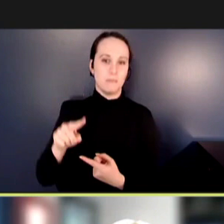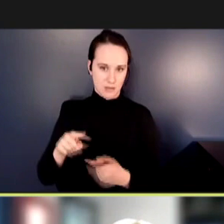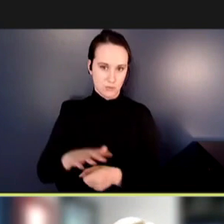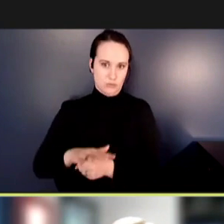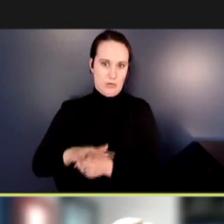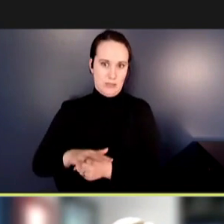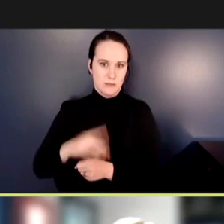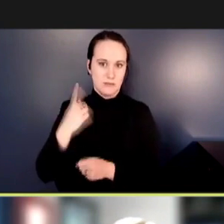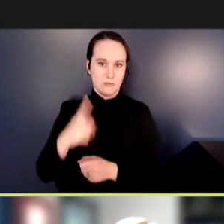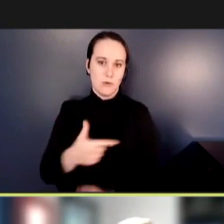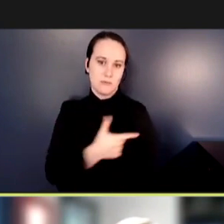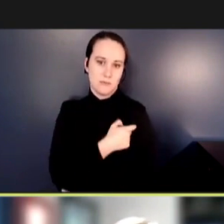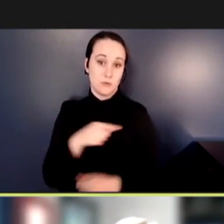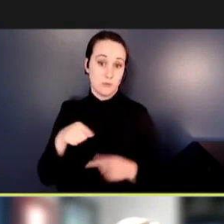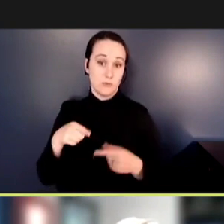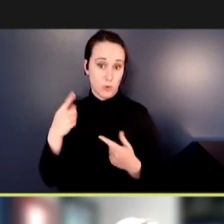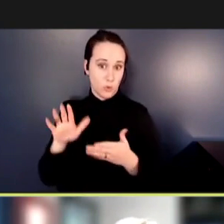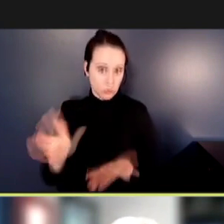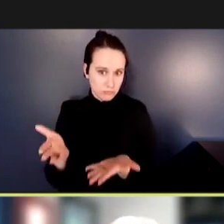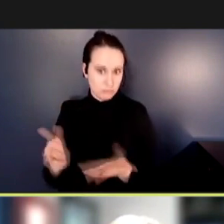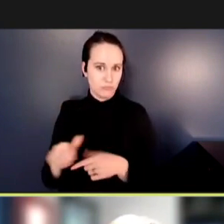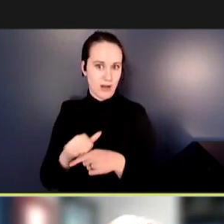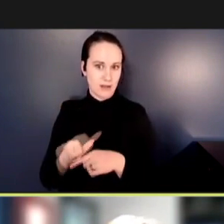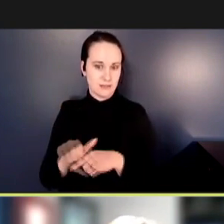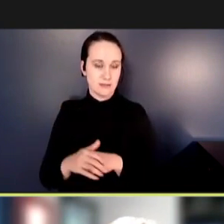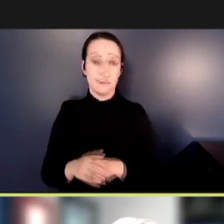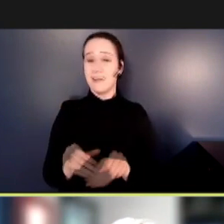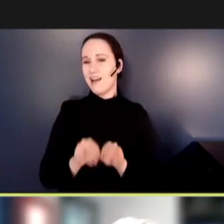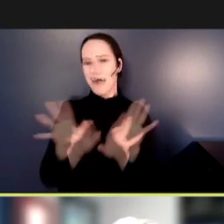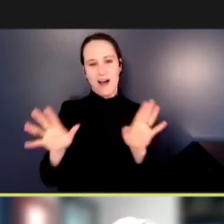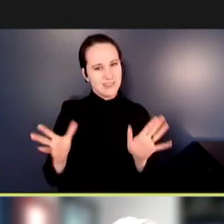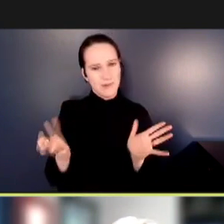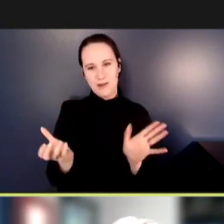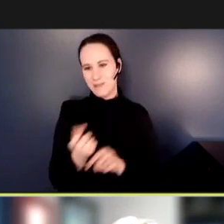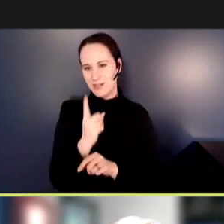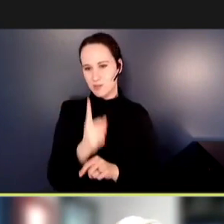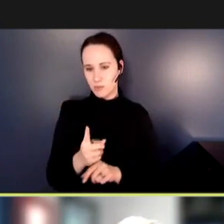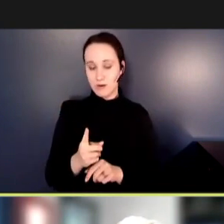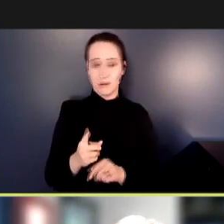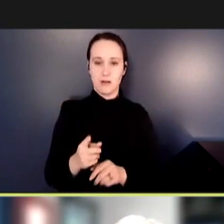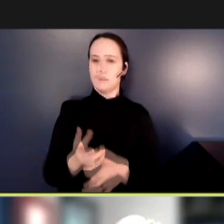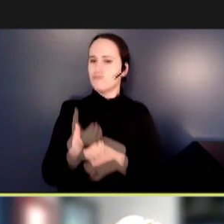in your practice. Clearly, of course, you want to develop a trustworthy and honest relationship with